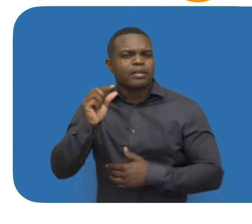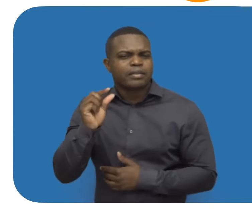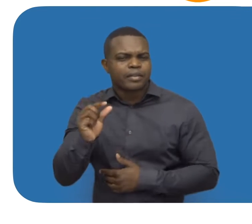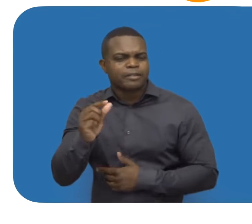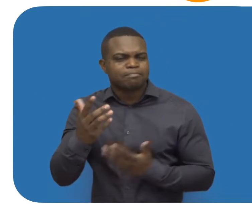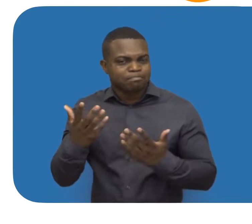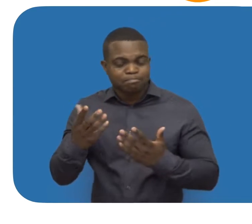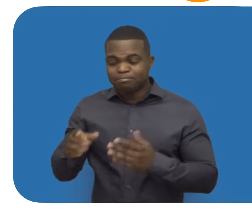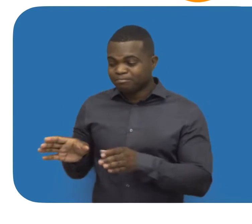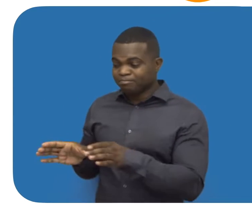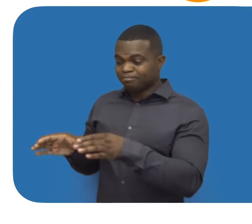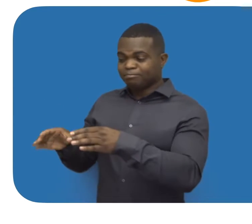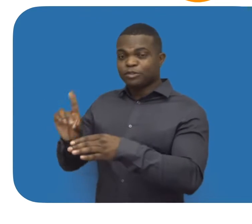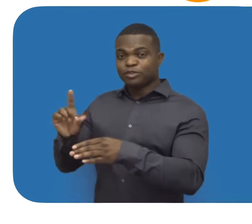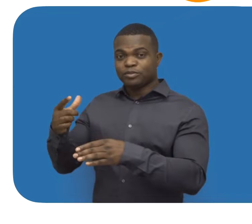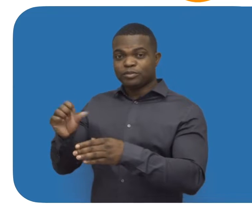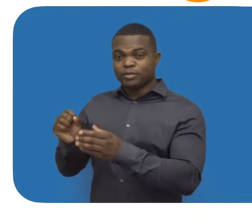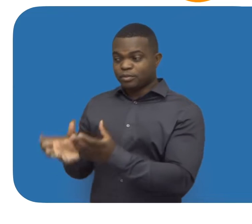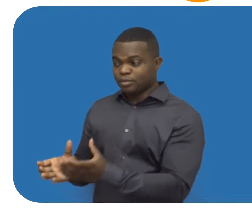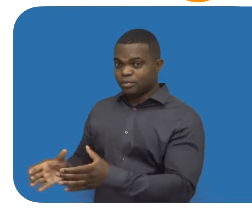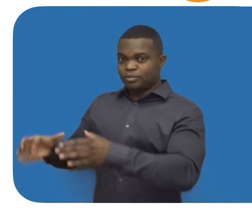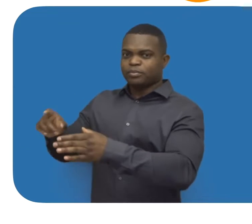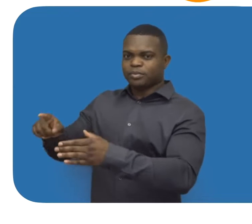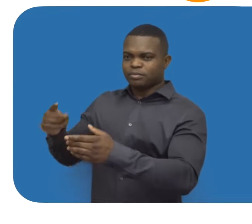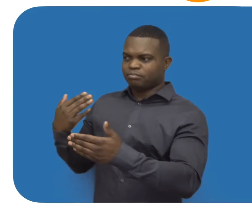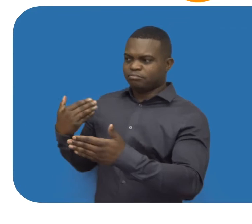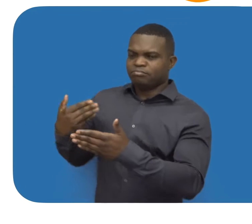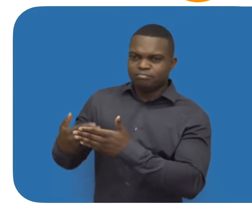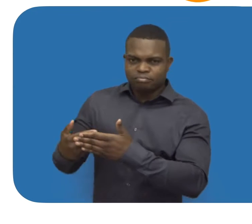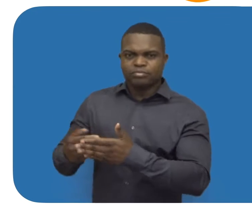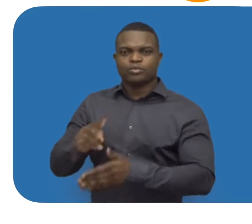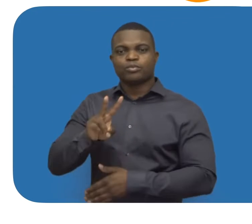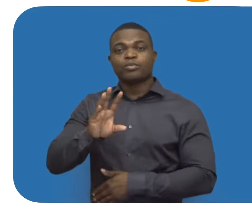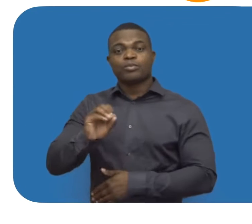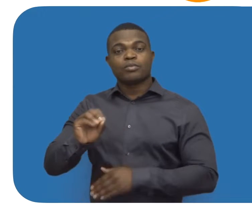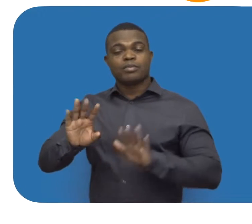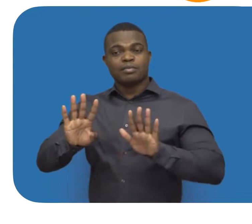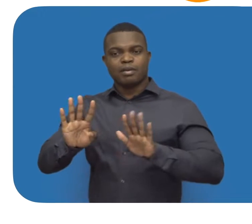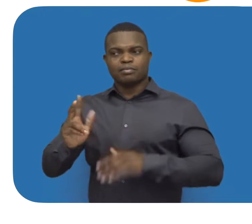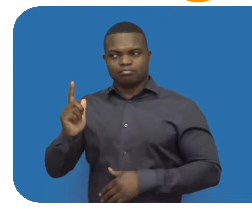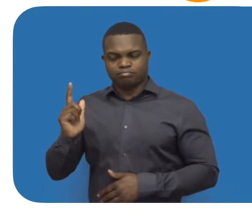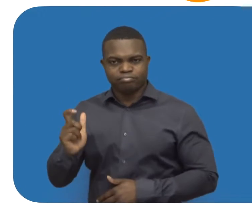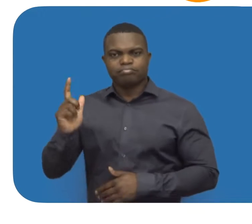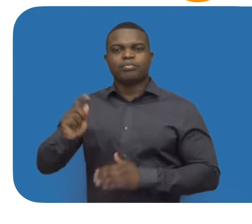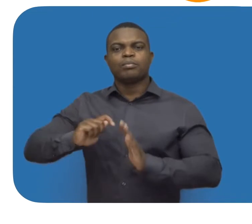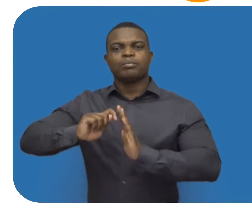the DGS Corpus was created as part of a 15 year project that was started in 2009.